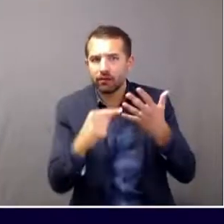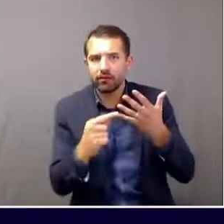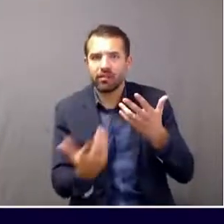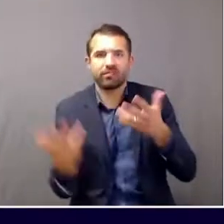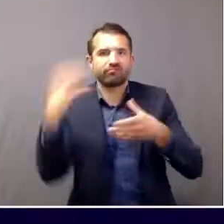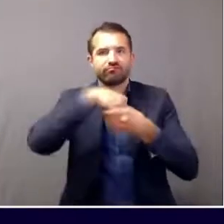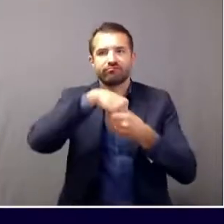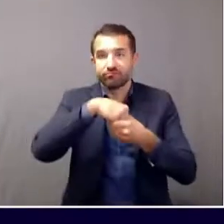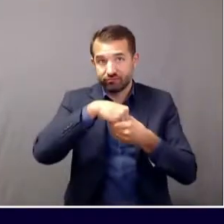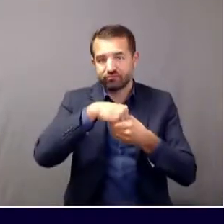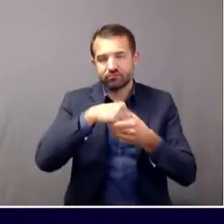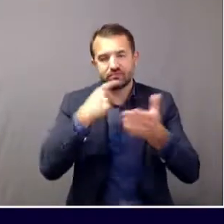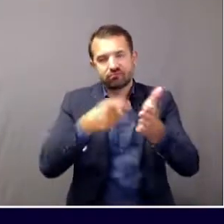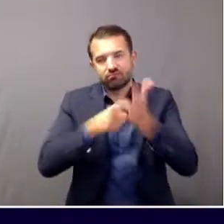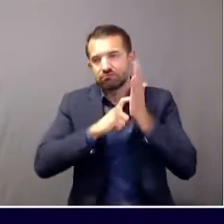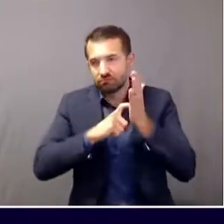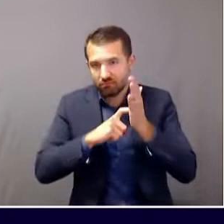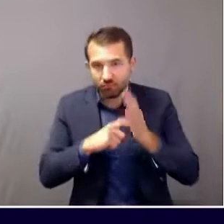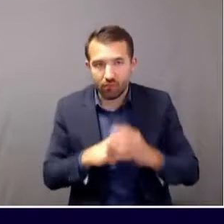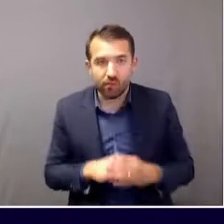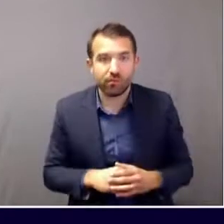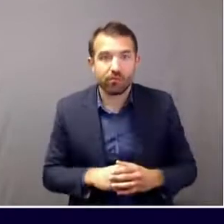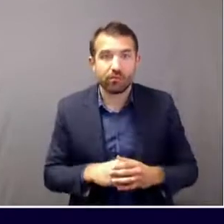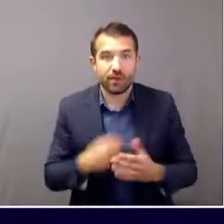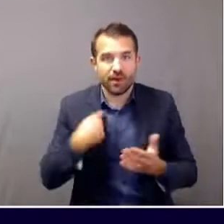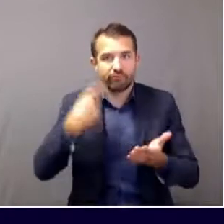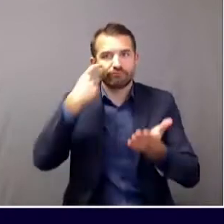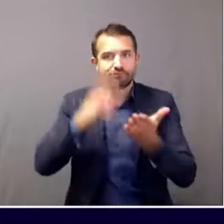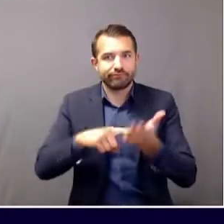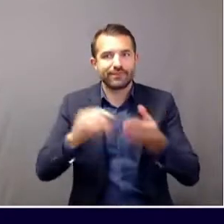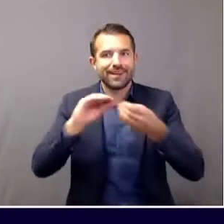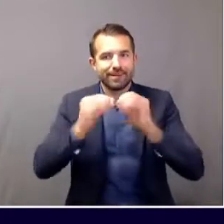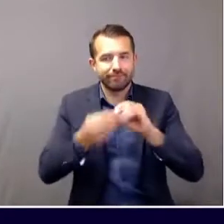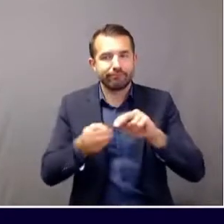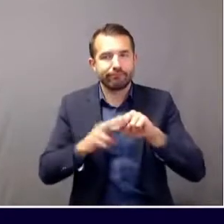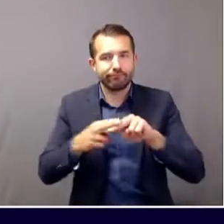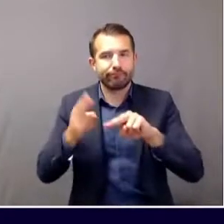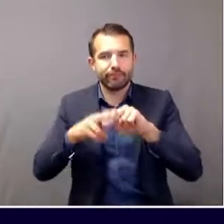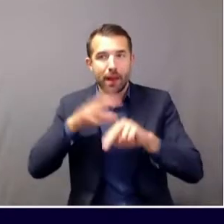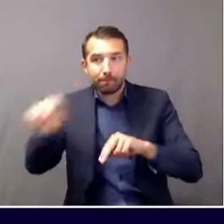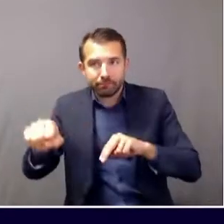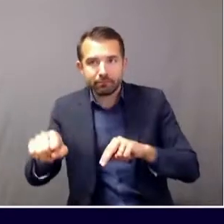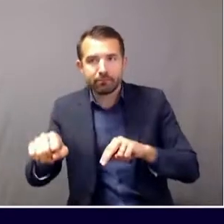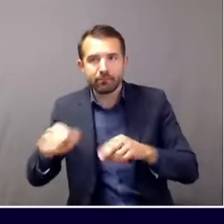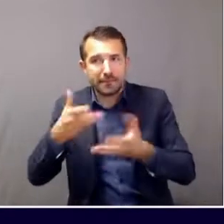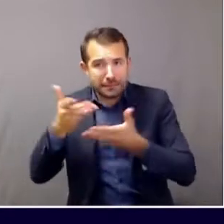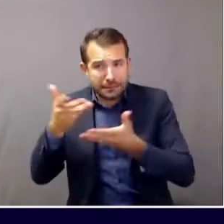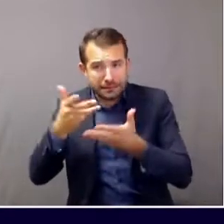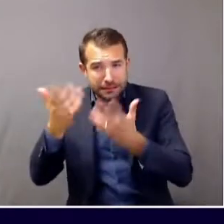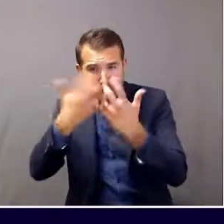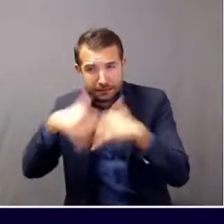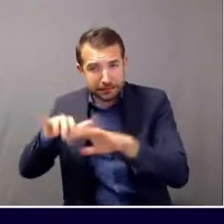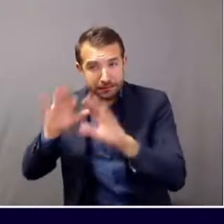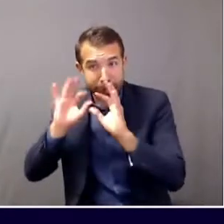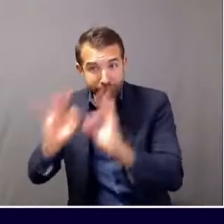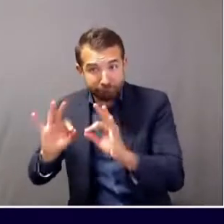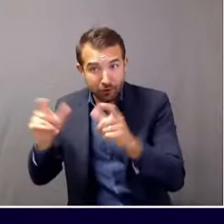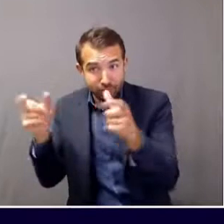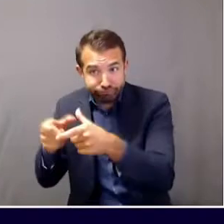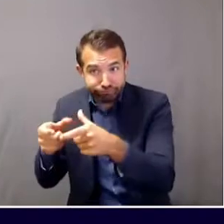small increases before they